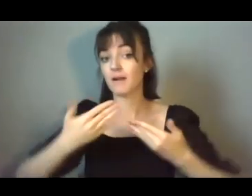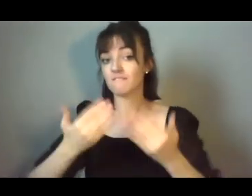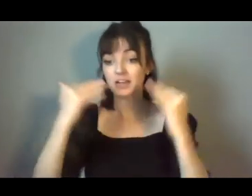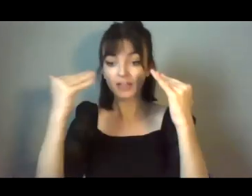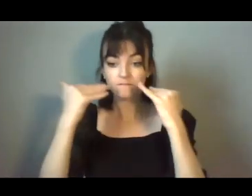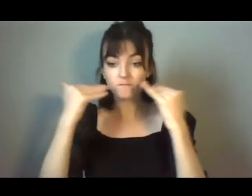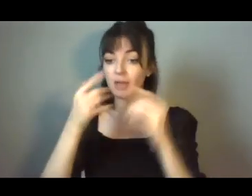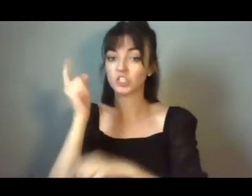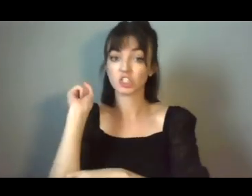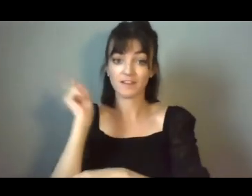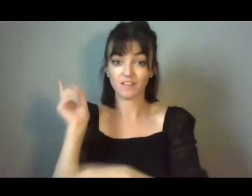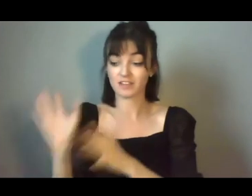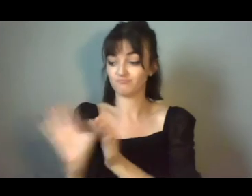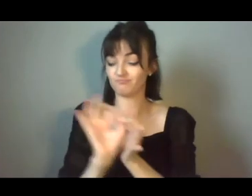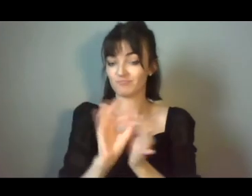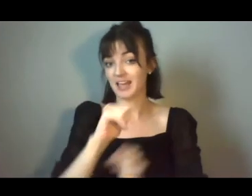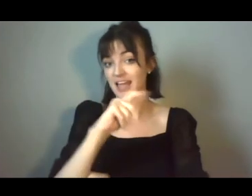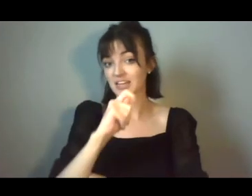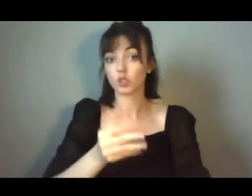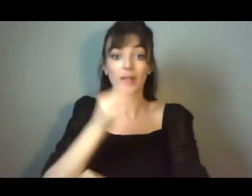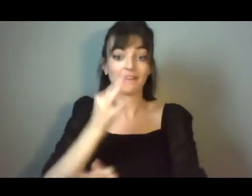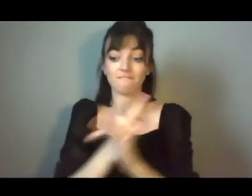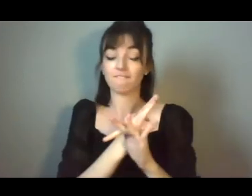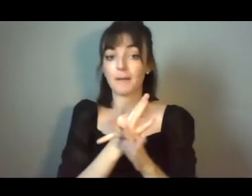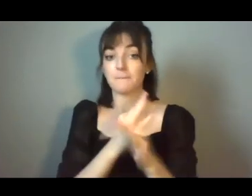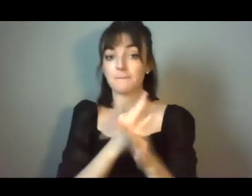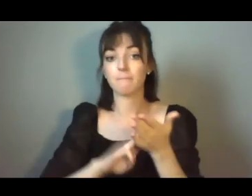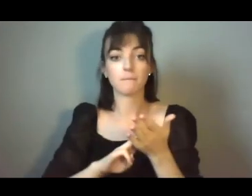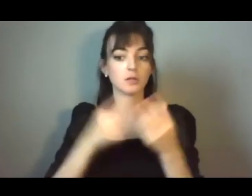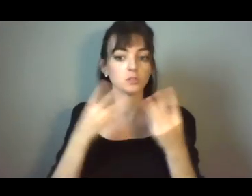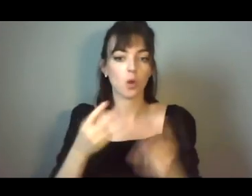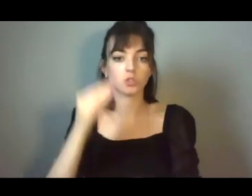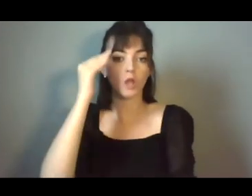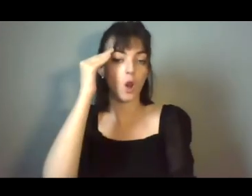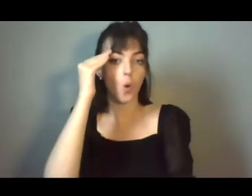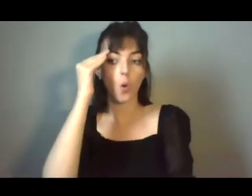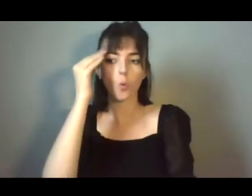the act as well. So if there is a family member who wants to know what is available to them,